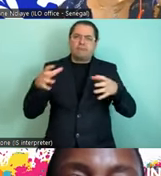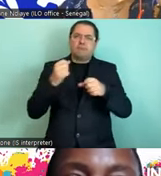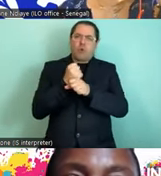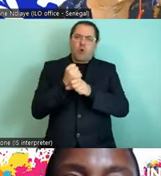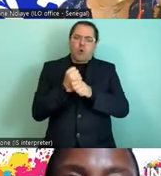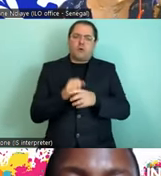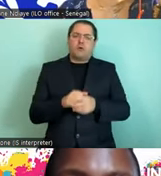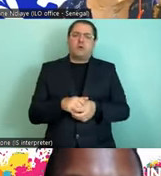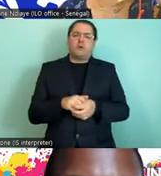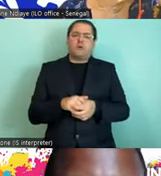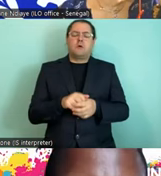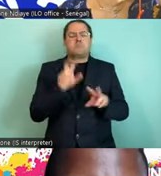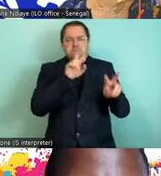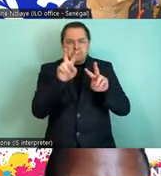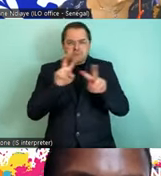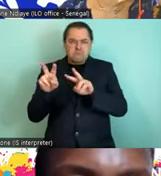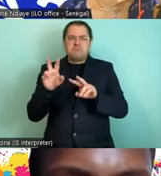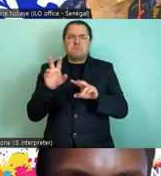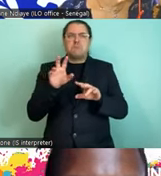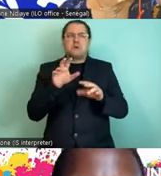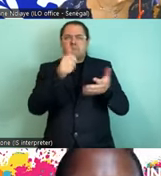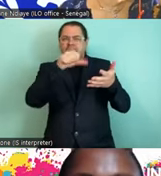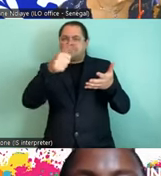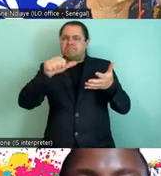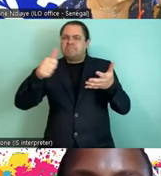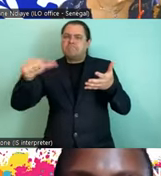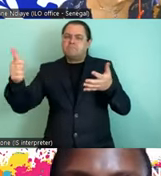readiness checklist. Again with light for the one we want to come through a questionnaire